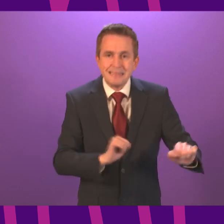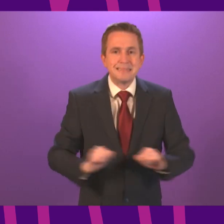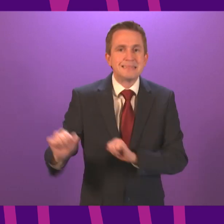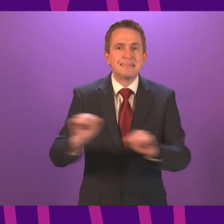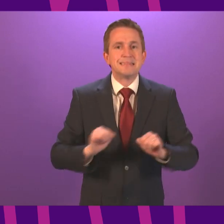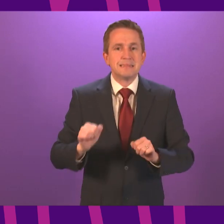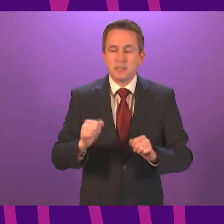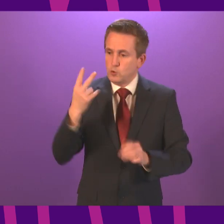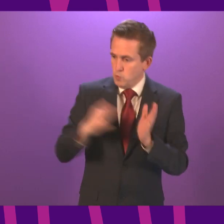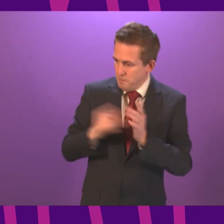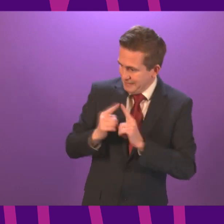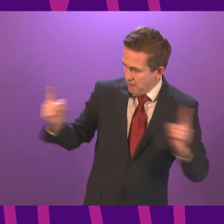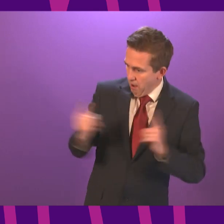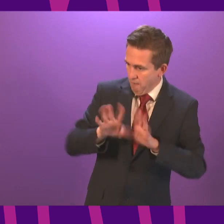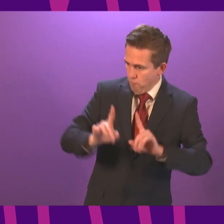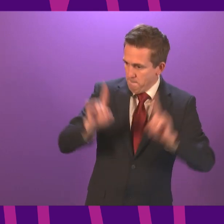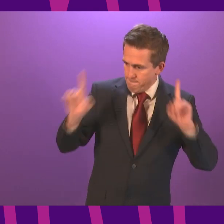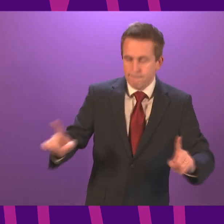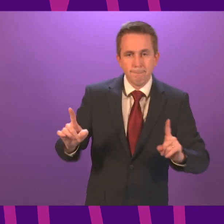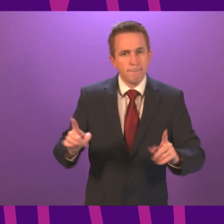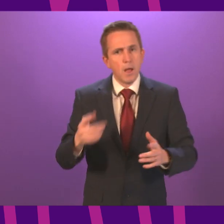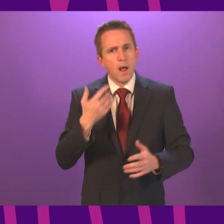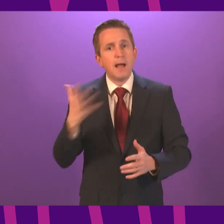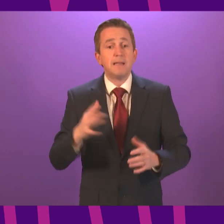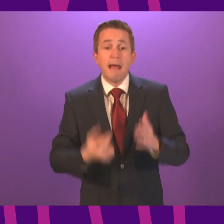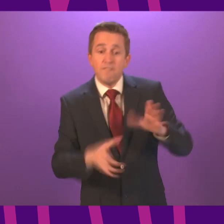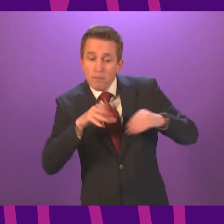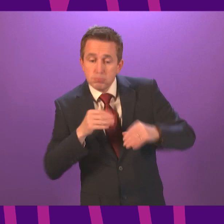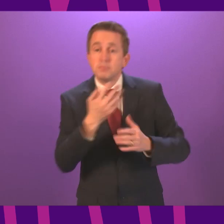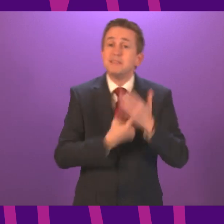in other households; and self-isolate and get tested immediately if you have any Covid